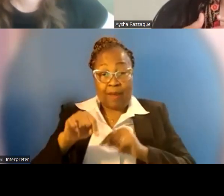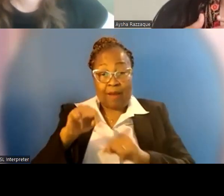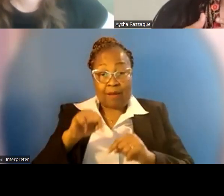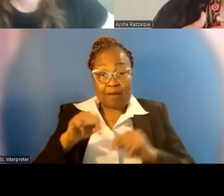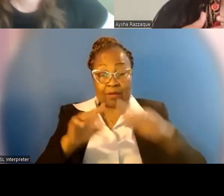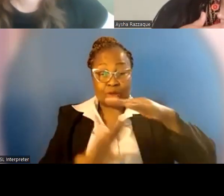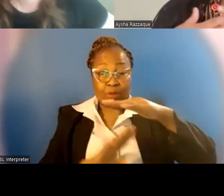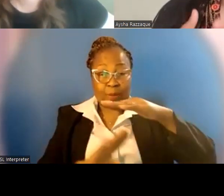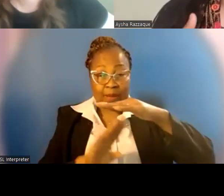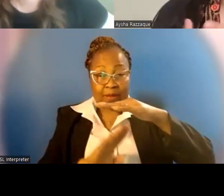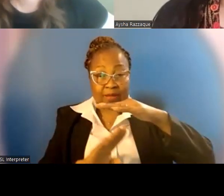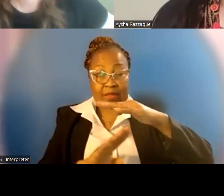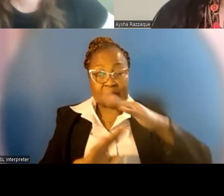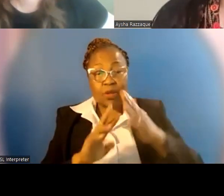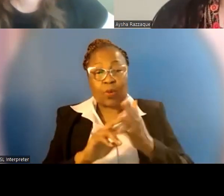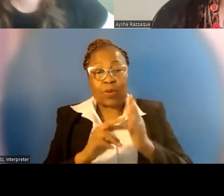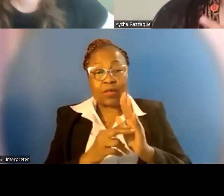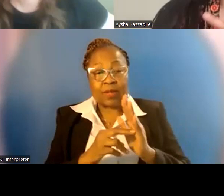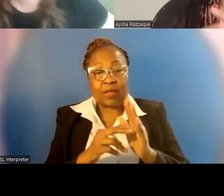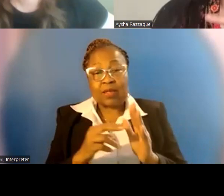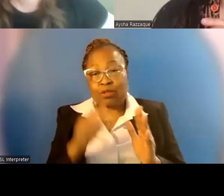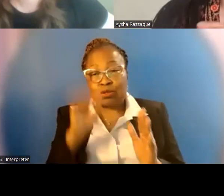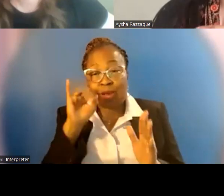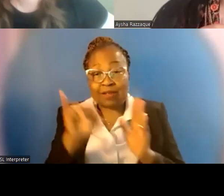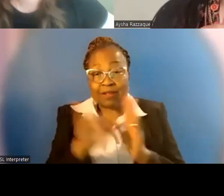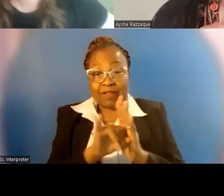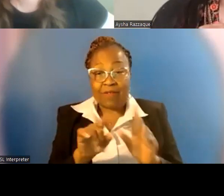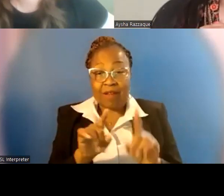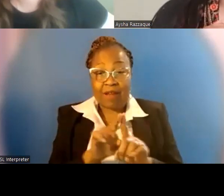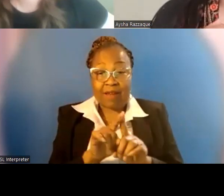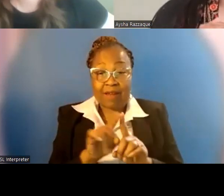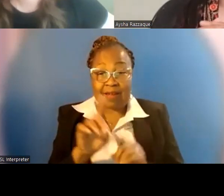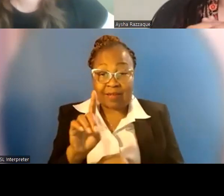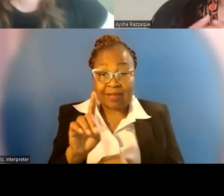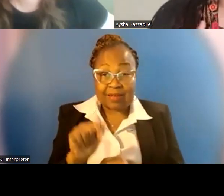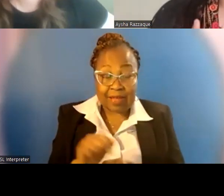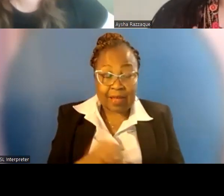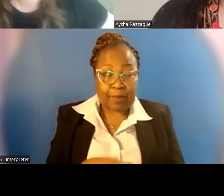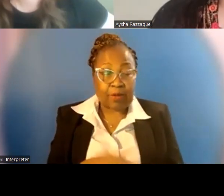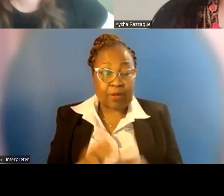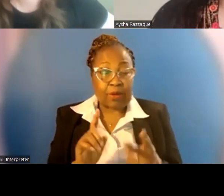what does it mean to identify as disabled and what is disability justice,